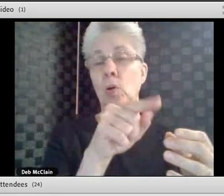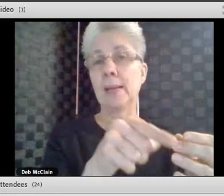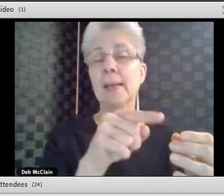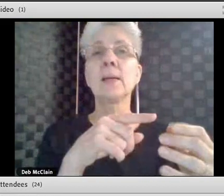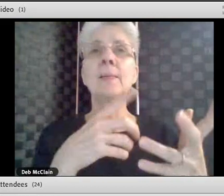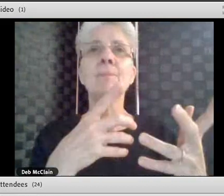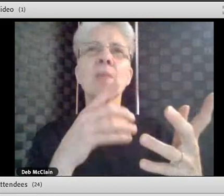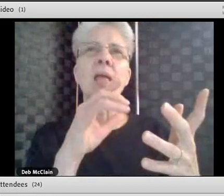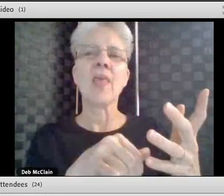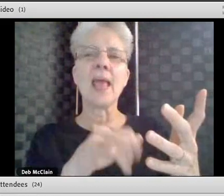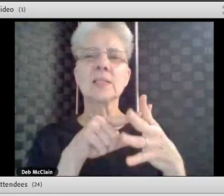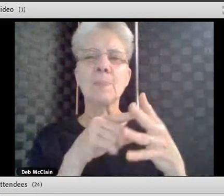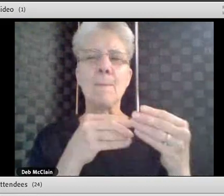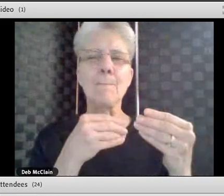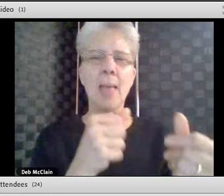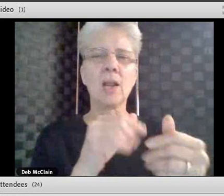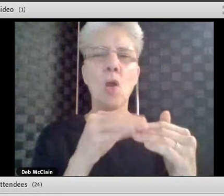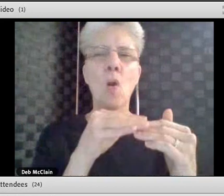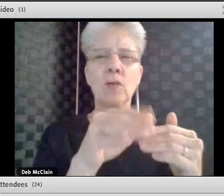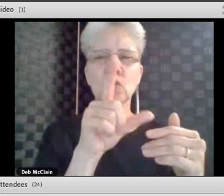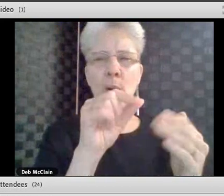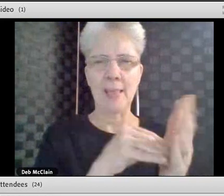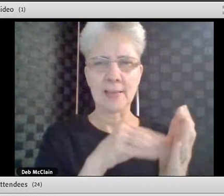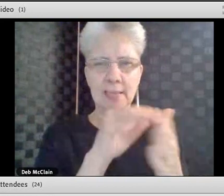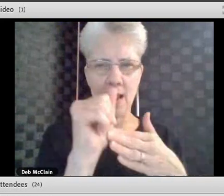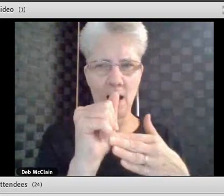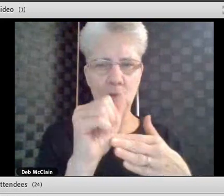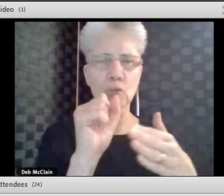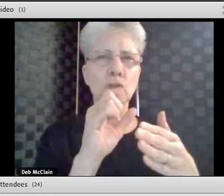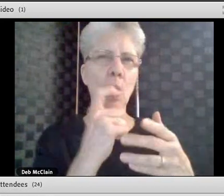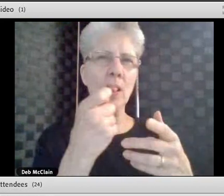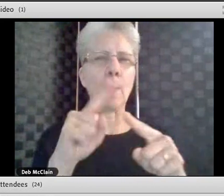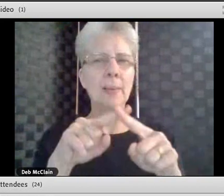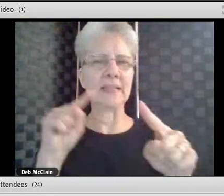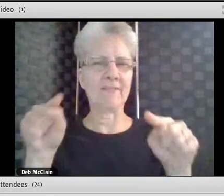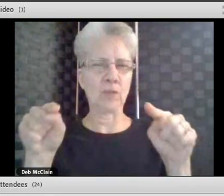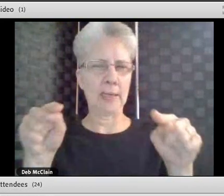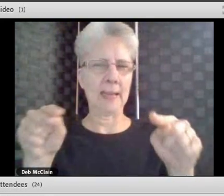For the Air University Library, they spent just a little over $20,000,